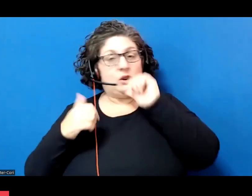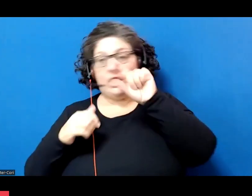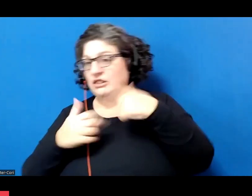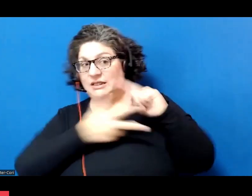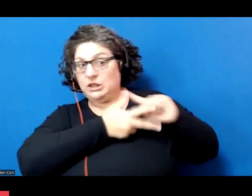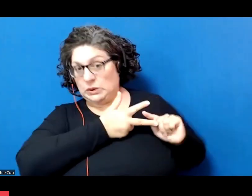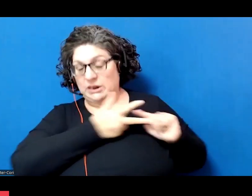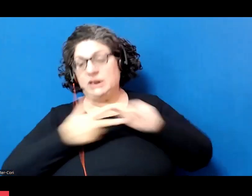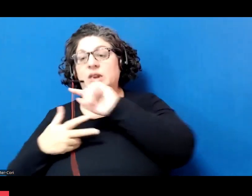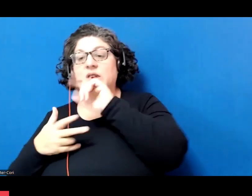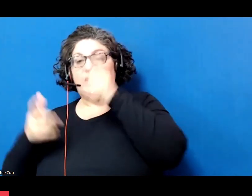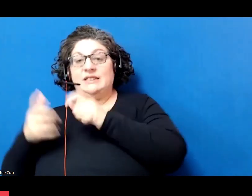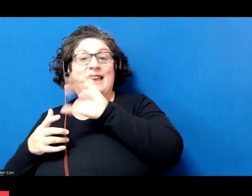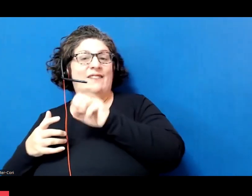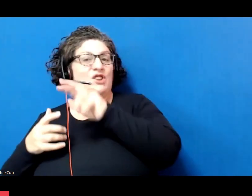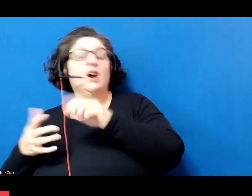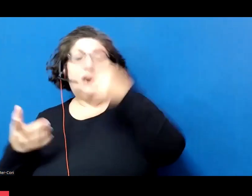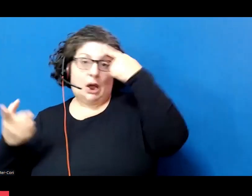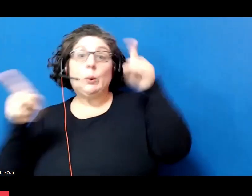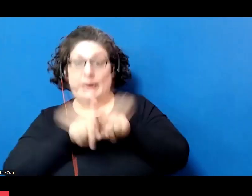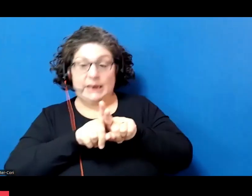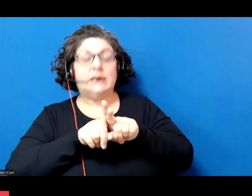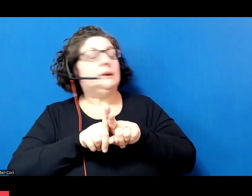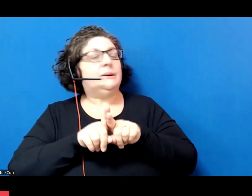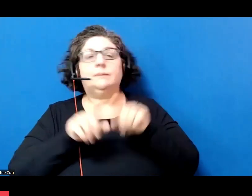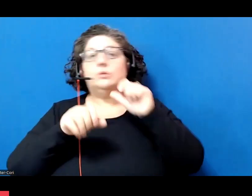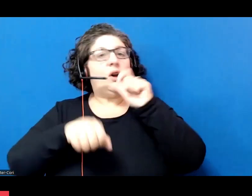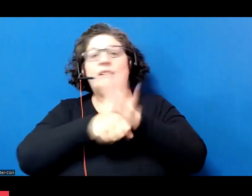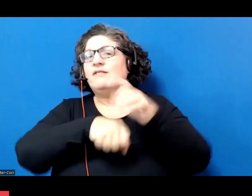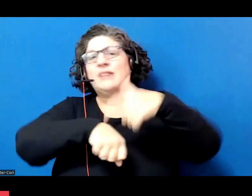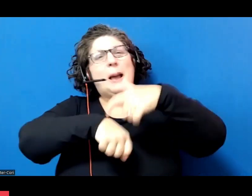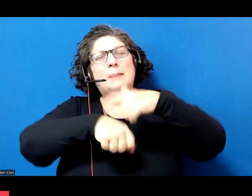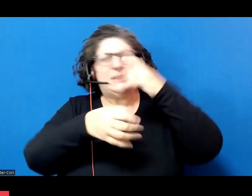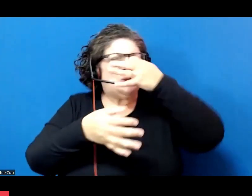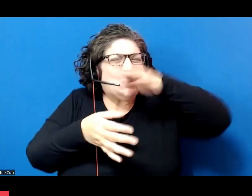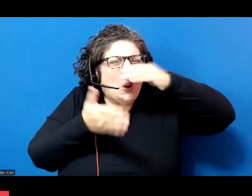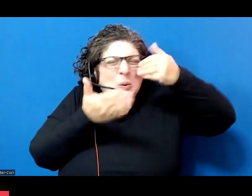Justice Kavanaugh concurred and he agreed, there was no time and too close to the North